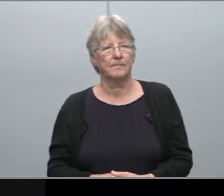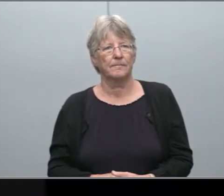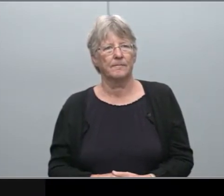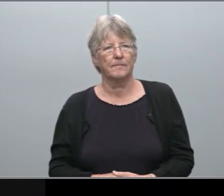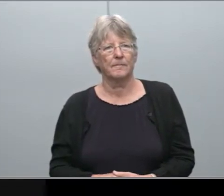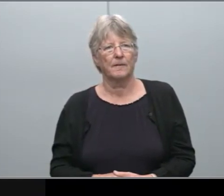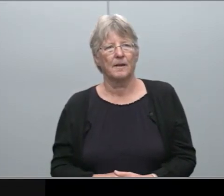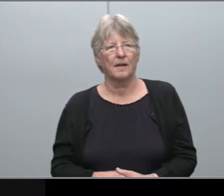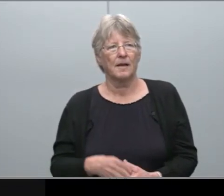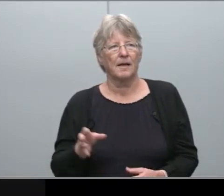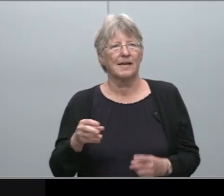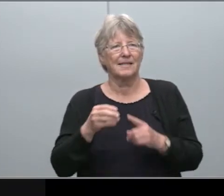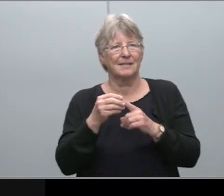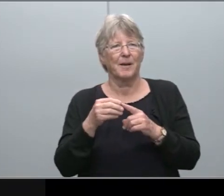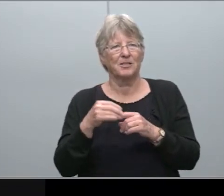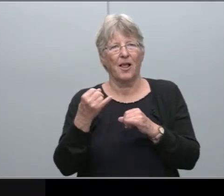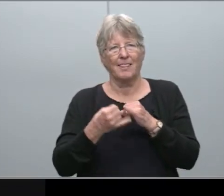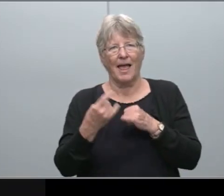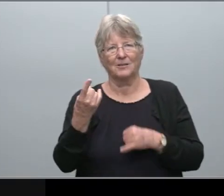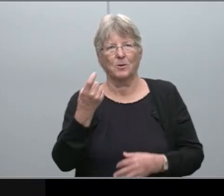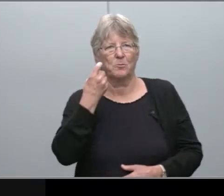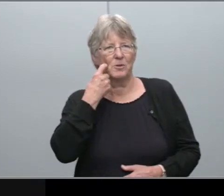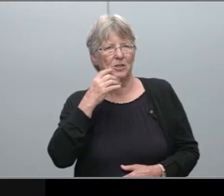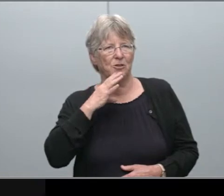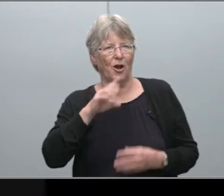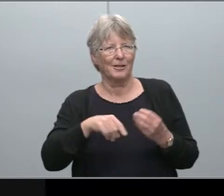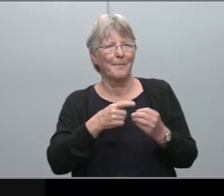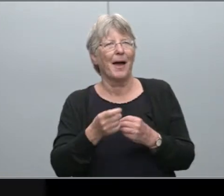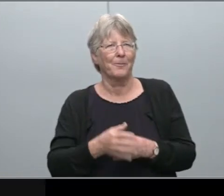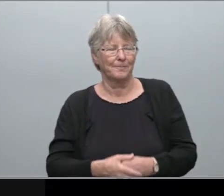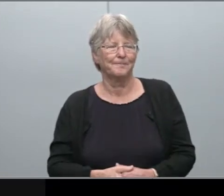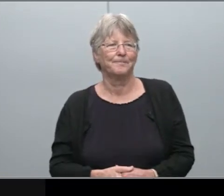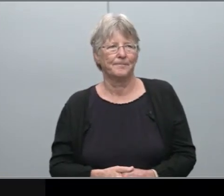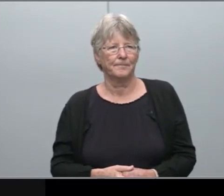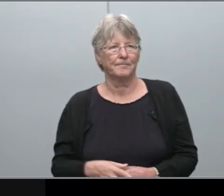And everybody who shared, Mr. Poo, it is always, I'm so glad that you're here.